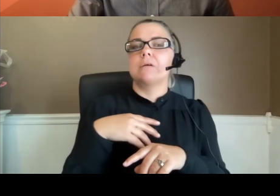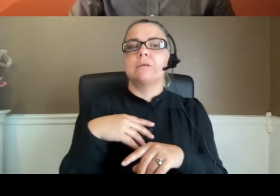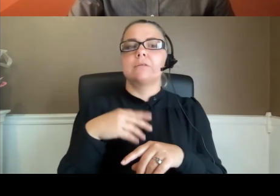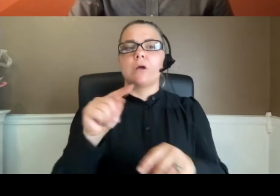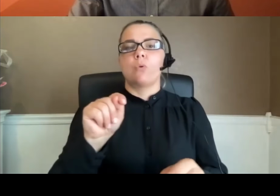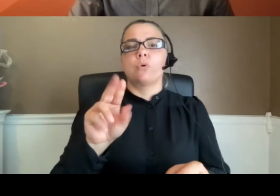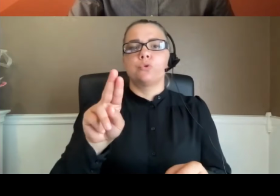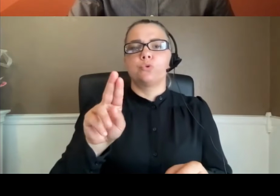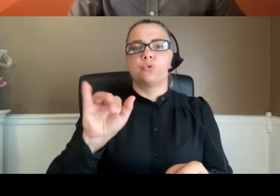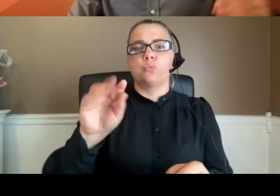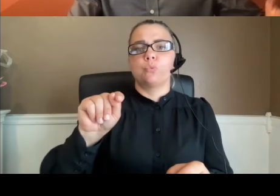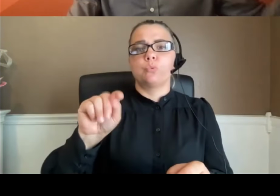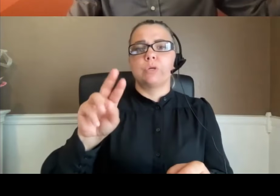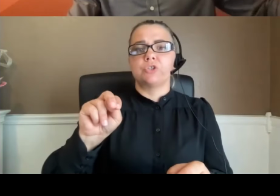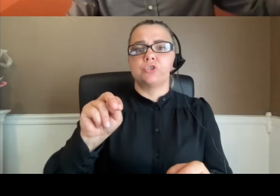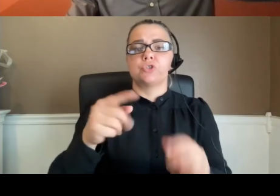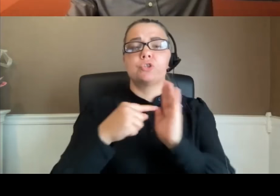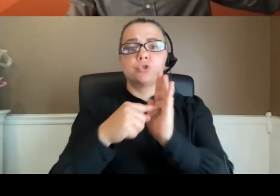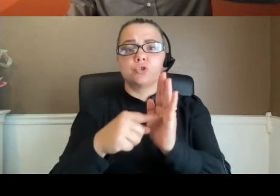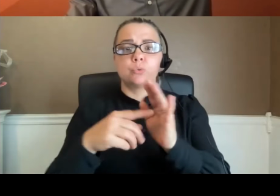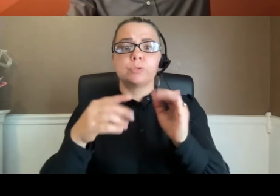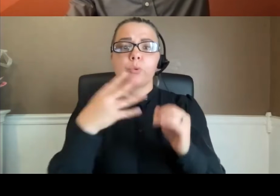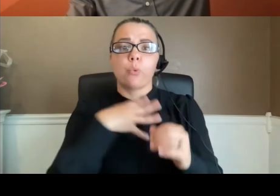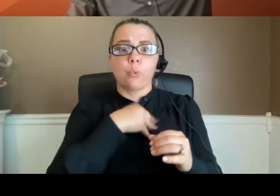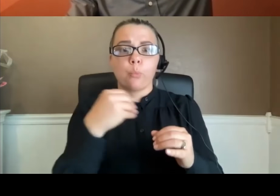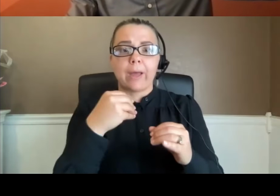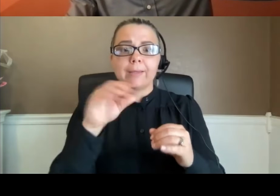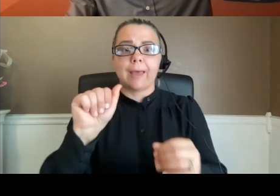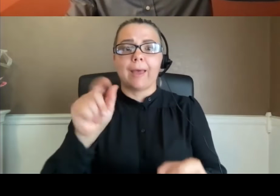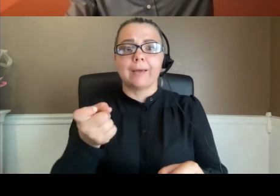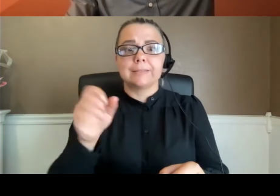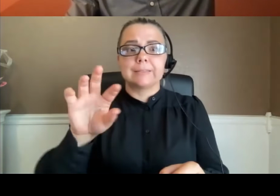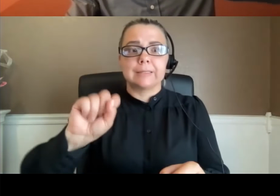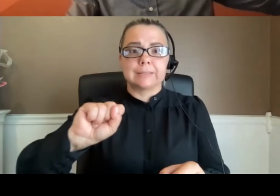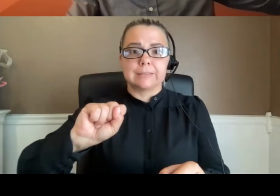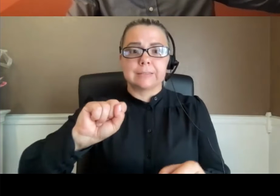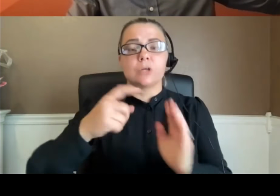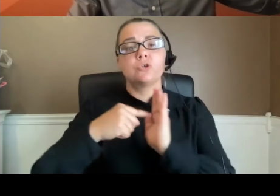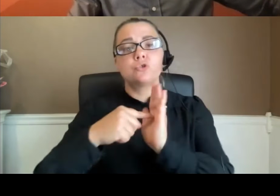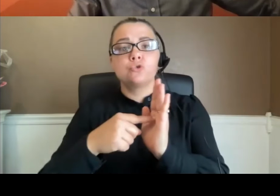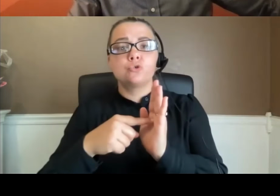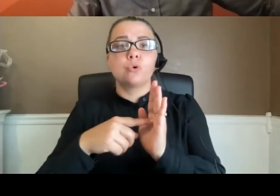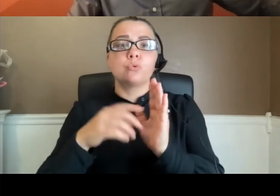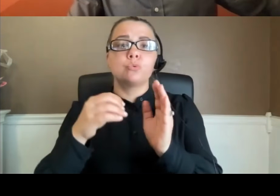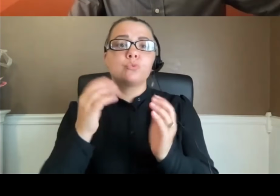To be precise, it is the average amount that a student would pay - in tuition and fees -